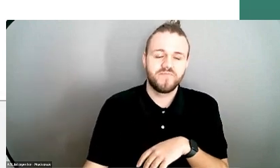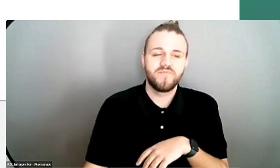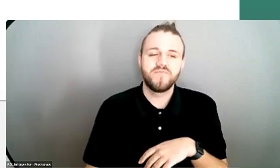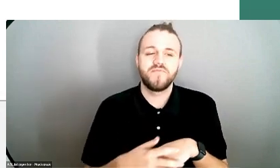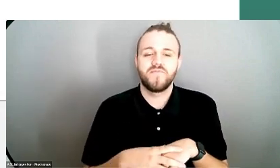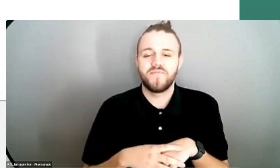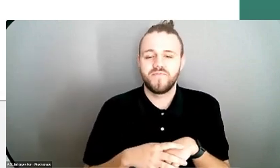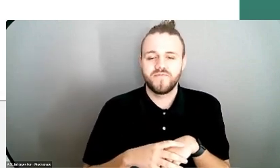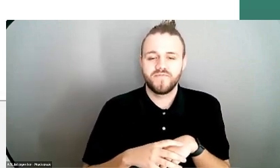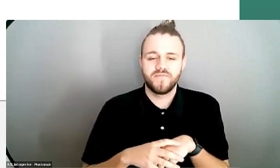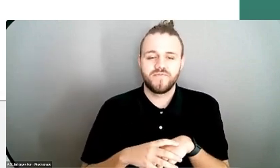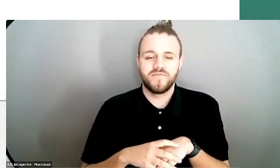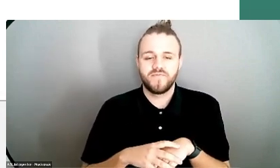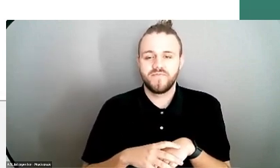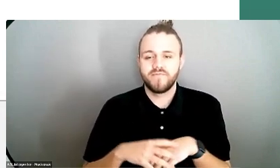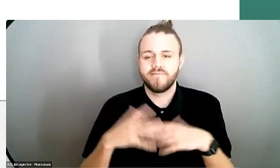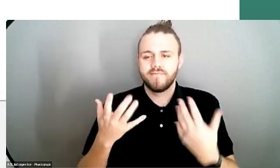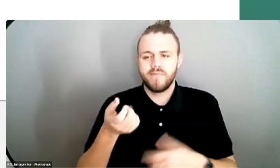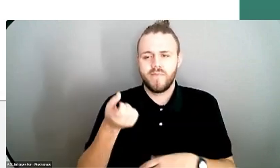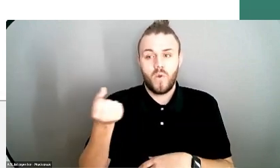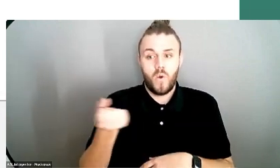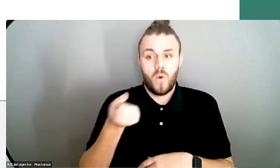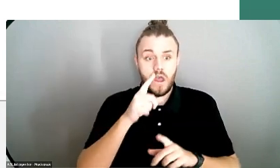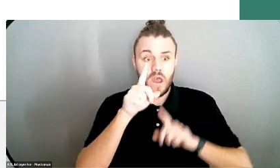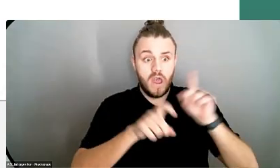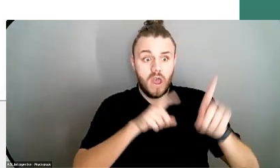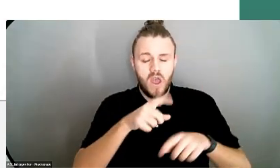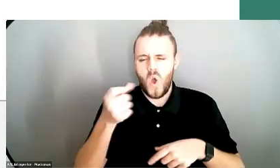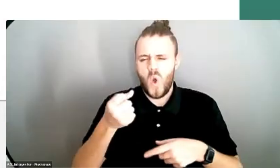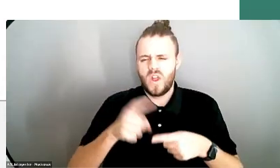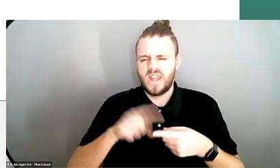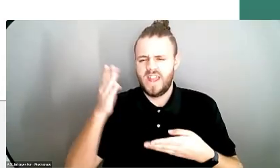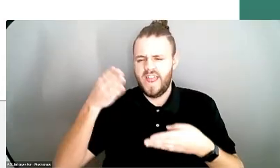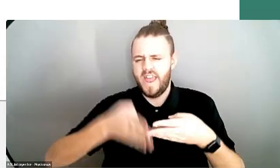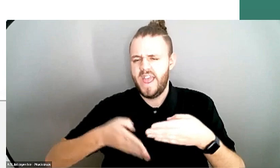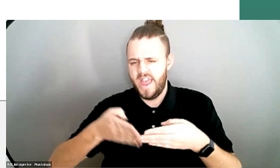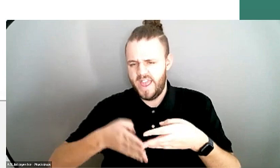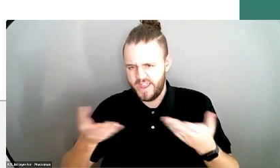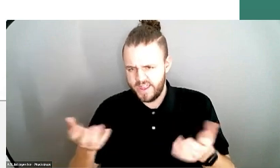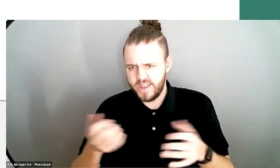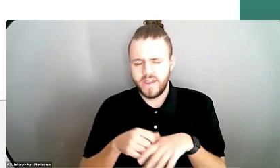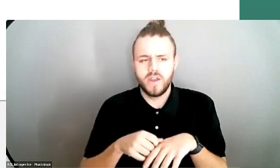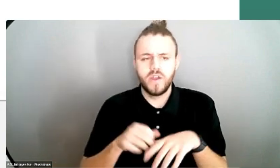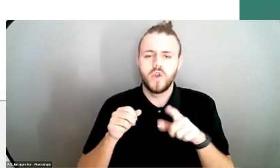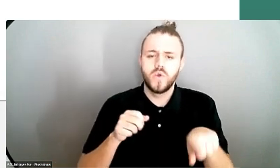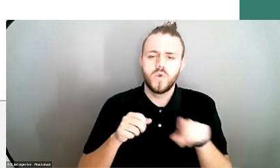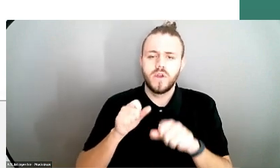Please hold your questions and answers to the end. You can include your questions